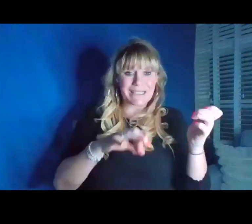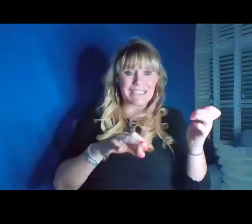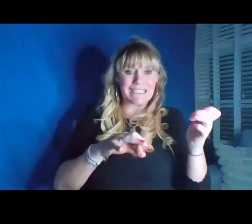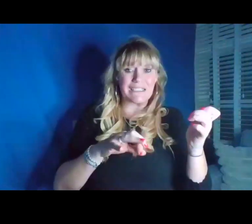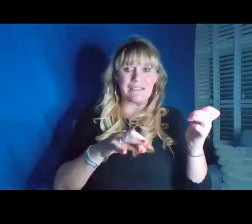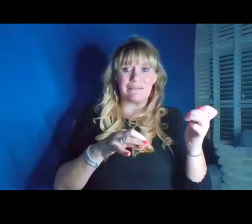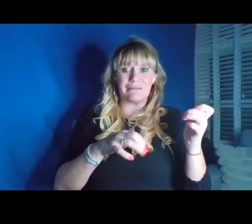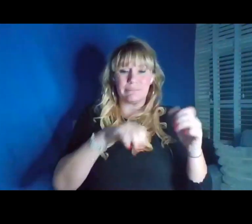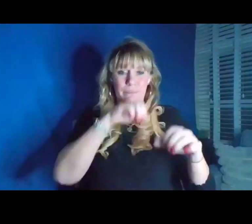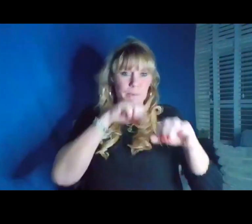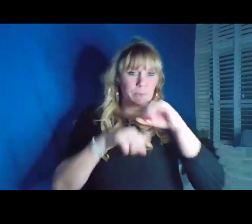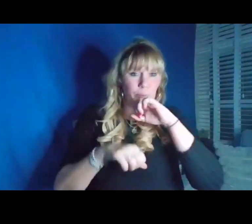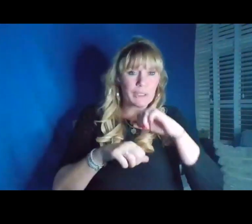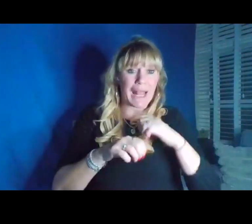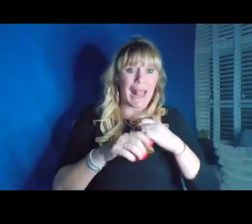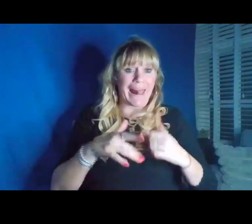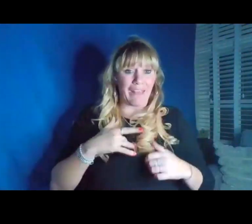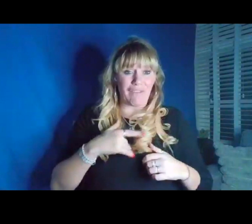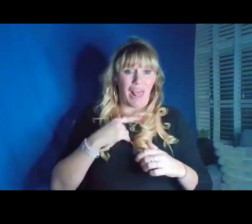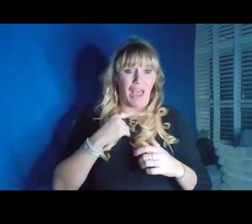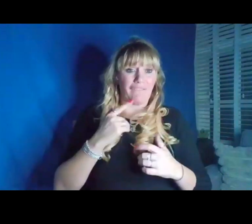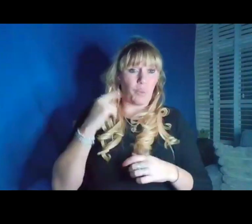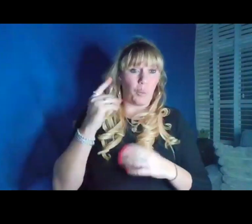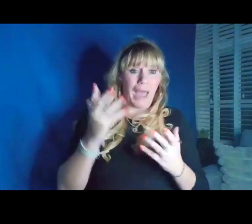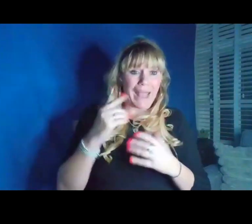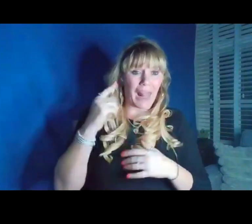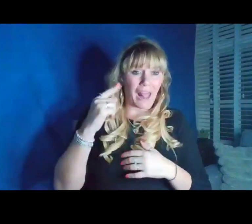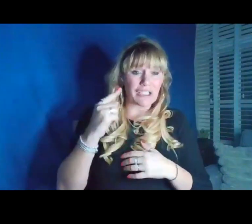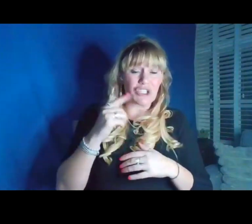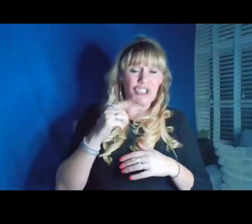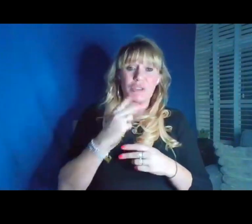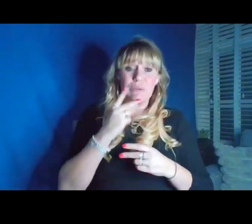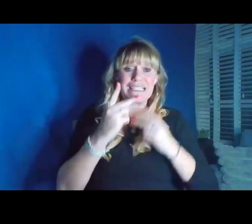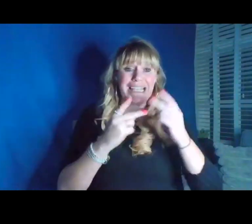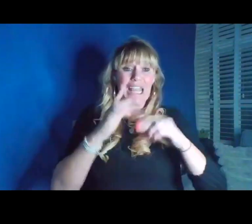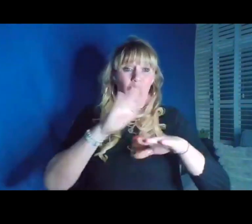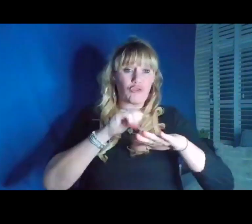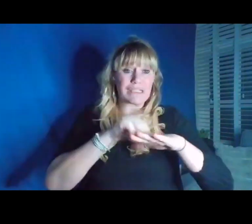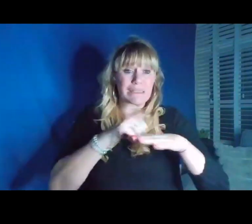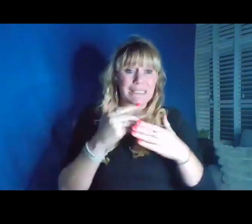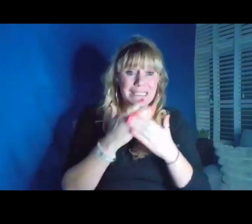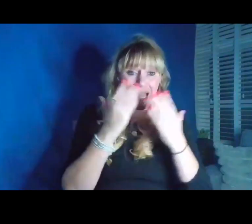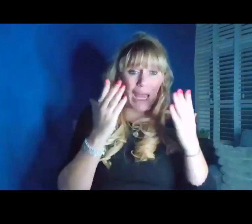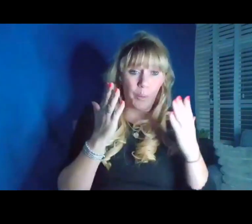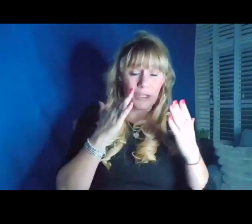She was singing with some of them on Christmas Day when she was taken ill, dying in early January